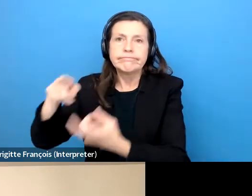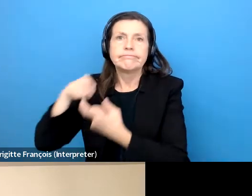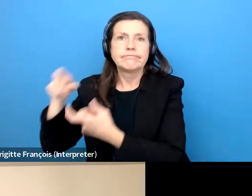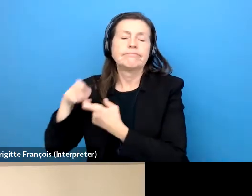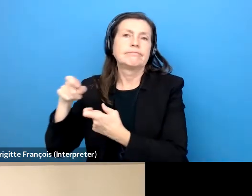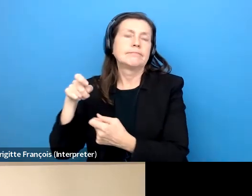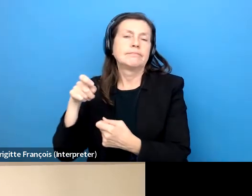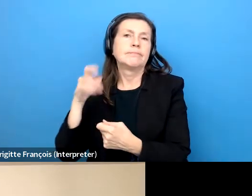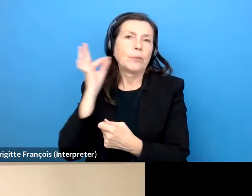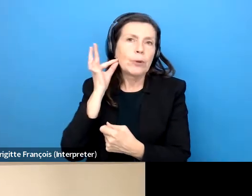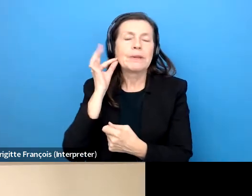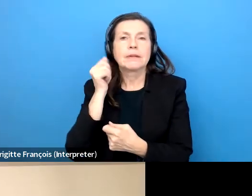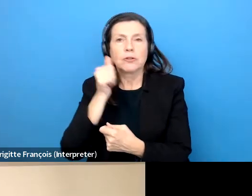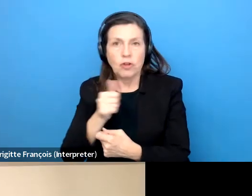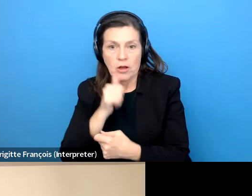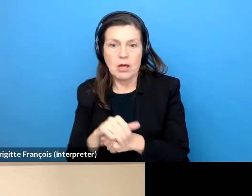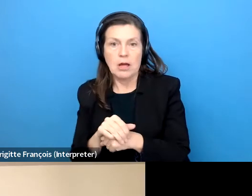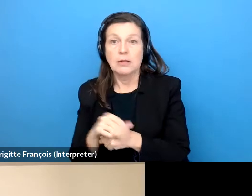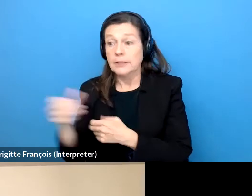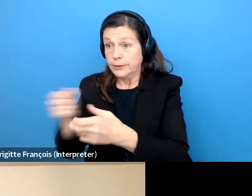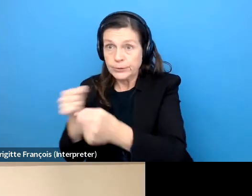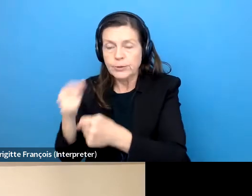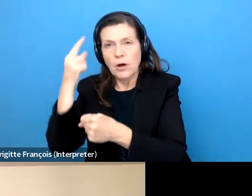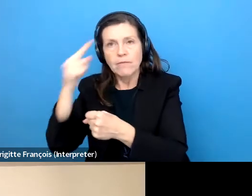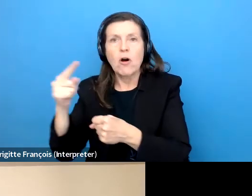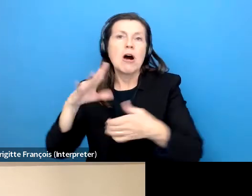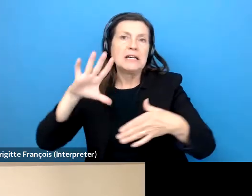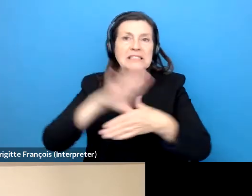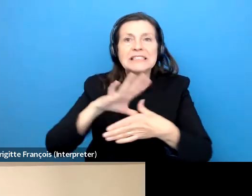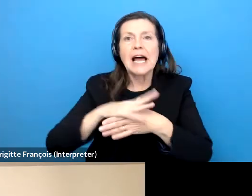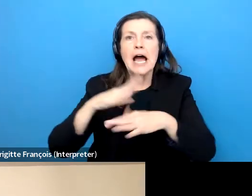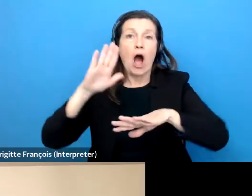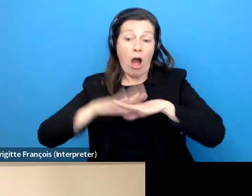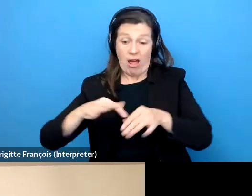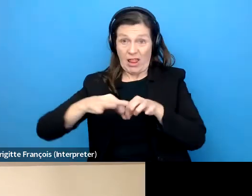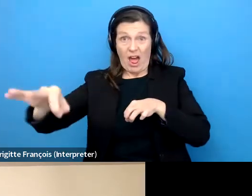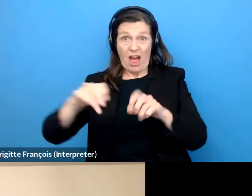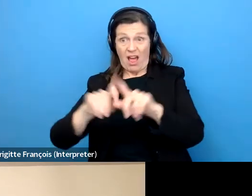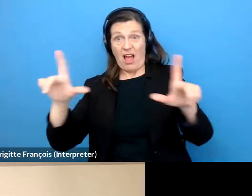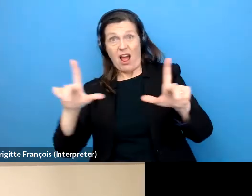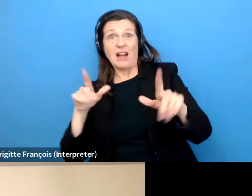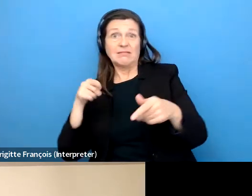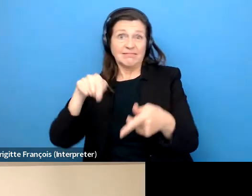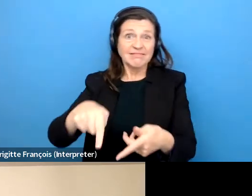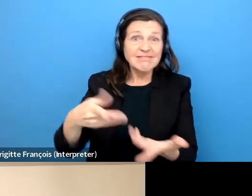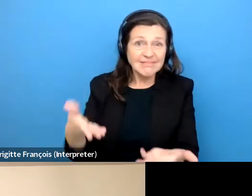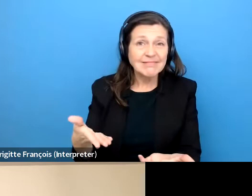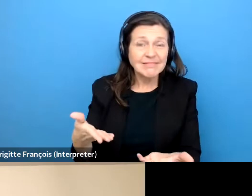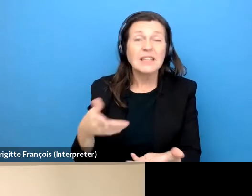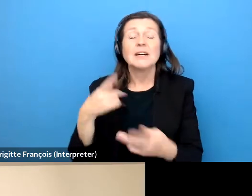Increased recruitment for sexual exploitation online, and increased demand for child sexual abuse material,